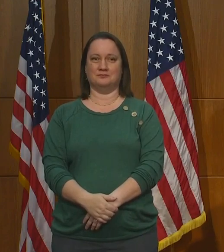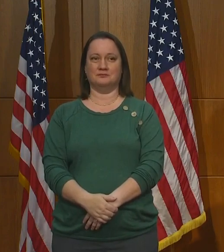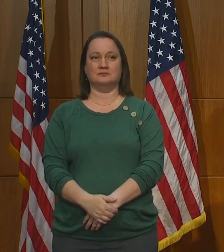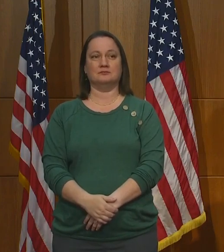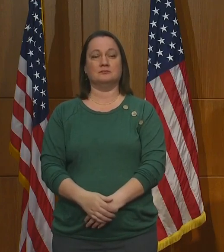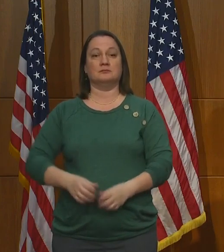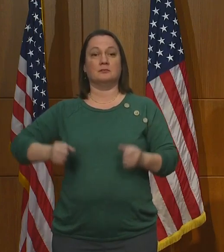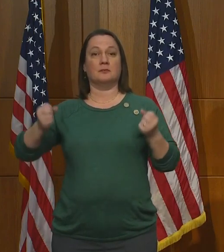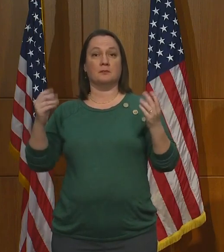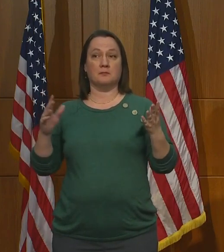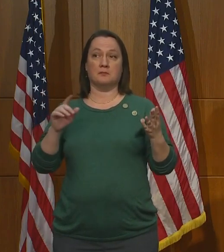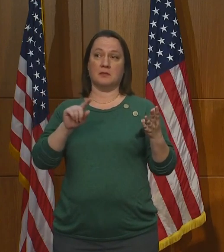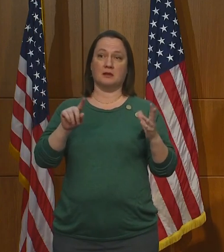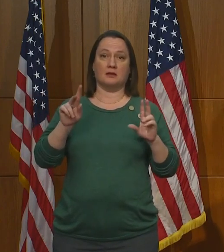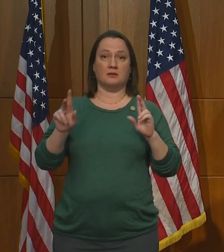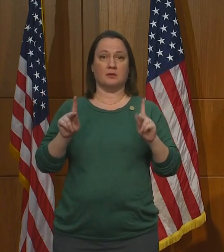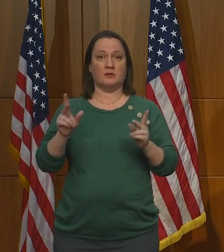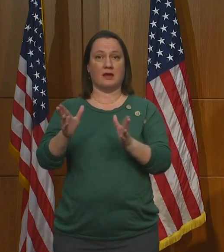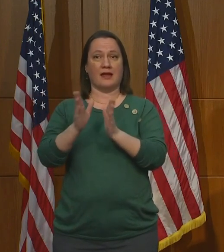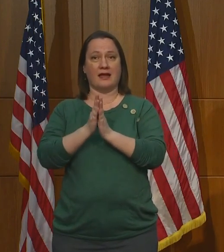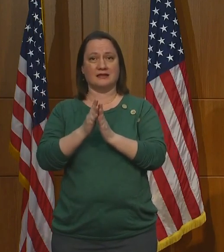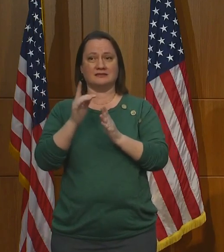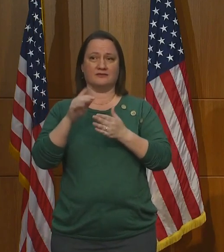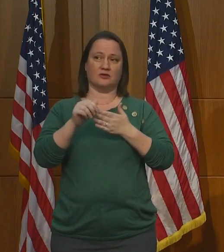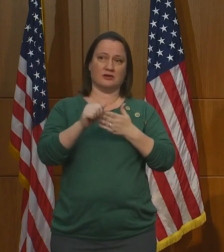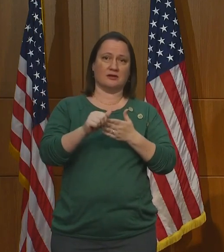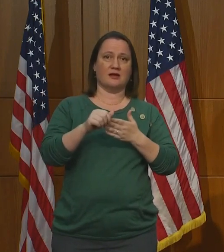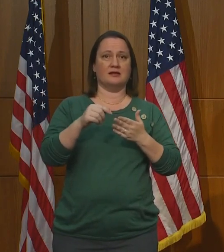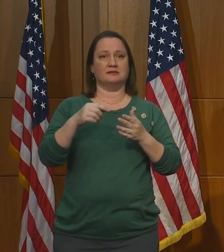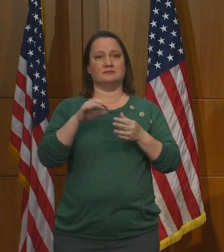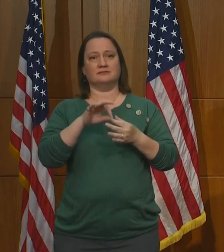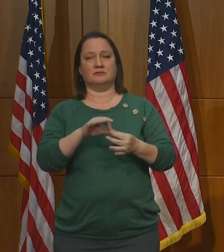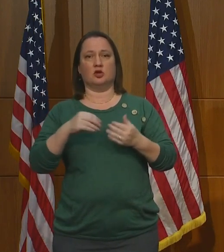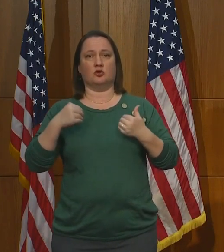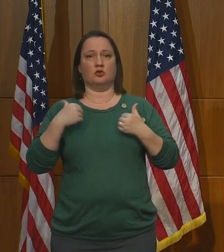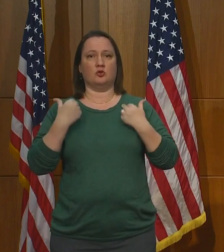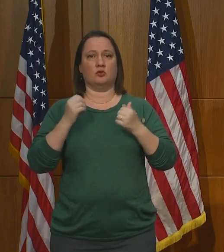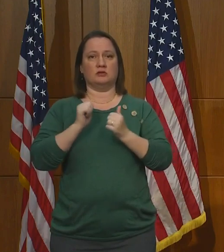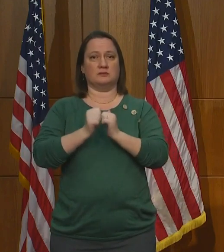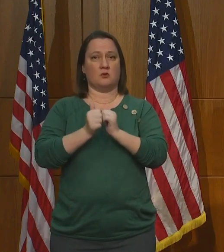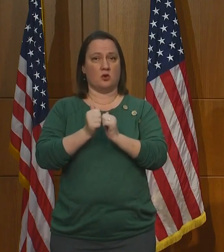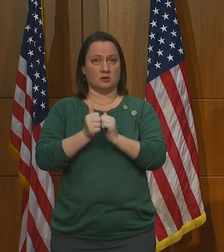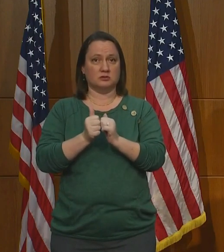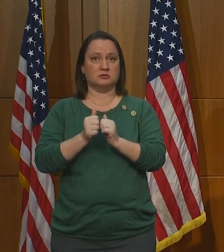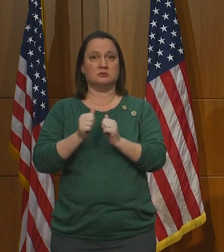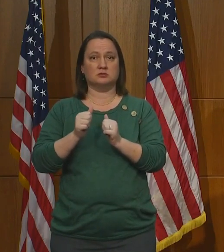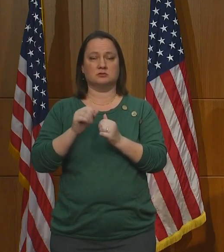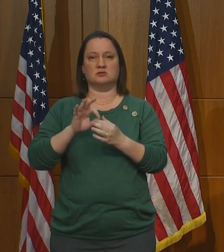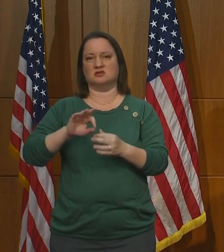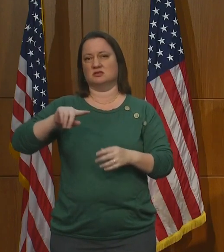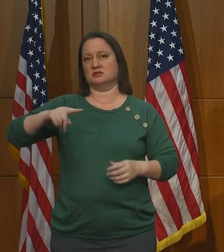VIRGINIANS. BUT WE'VE ALSO HAD A NUMBER OF FOLKS ASK ABOUT OUR